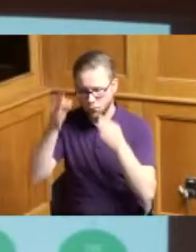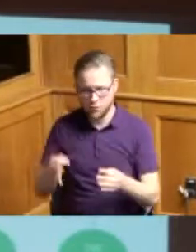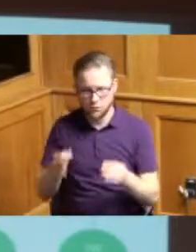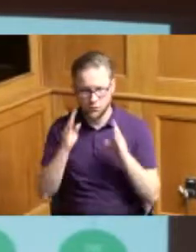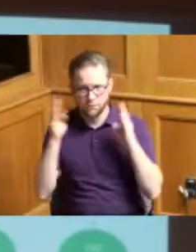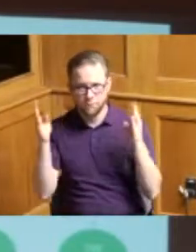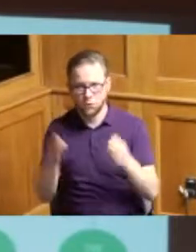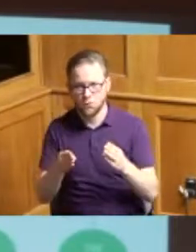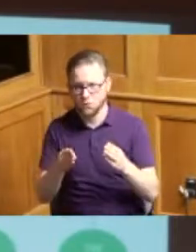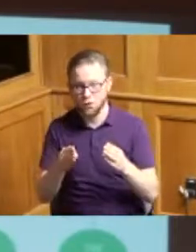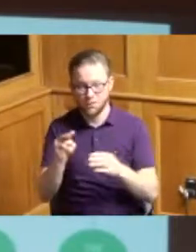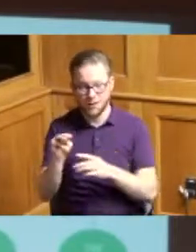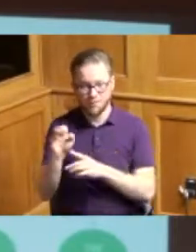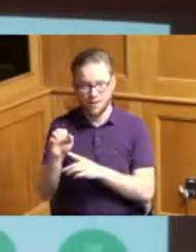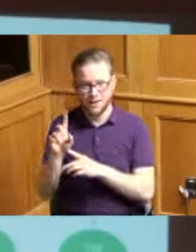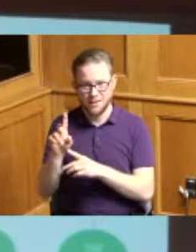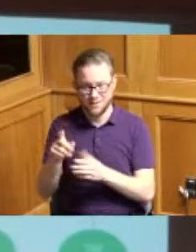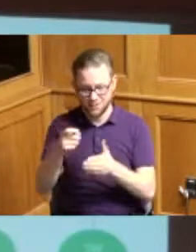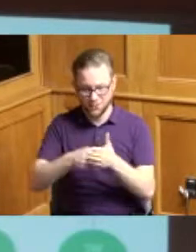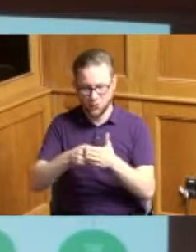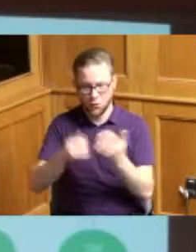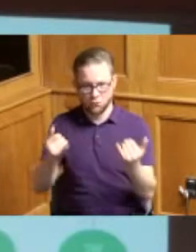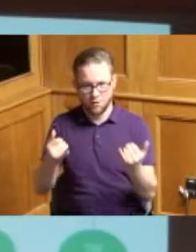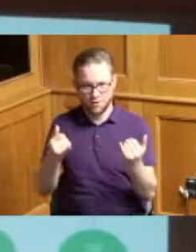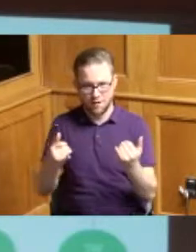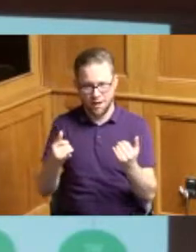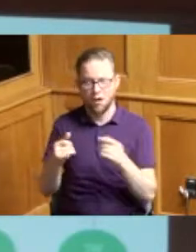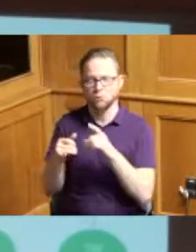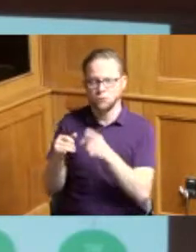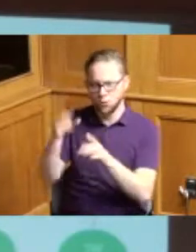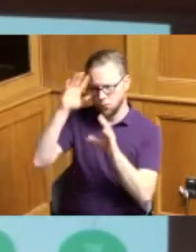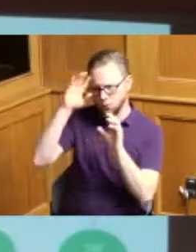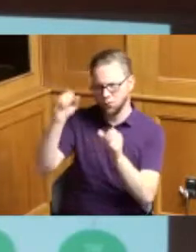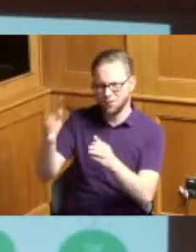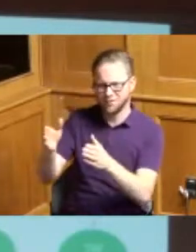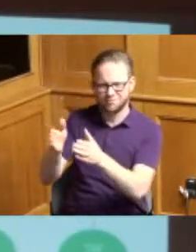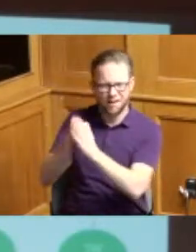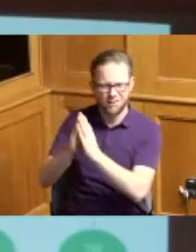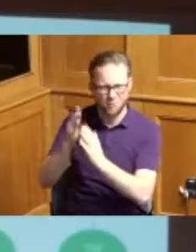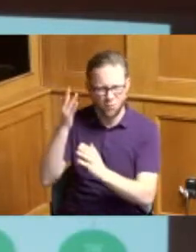currently so Commissioner Dumas you asked about you know why are we focusing maybe just on the